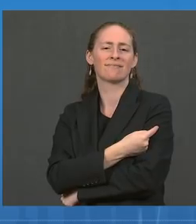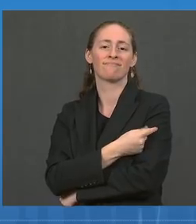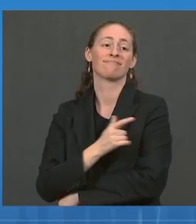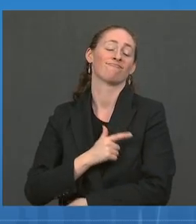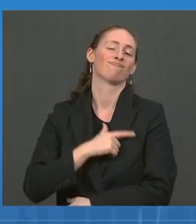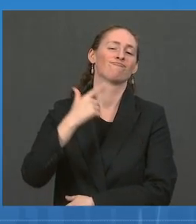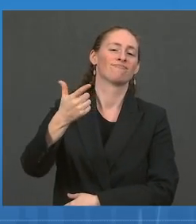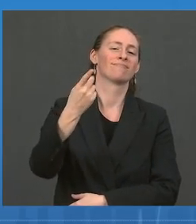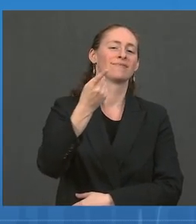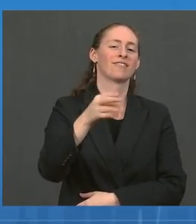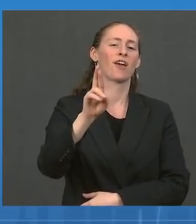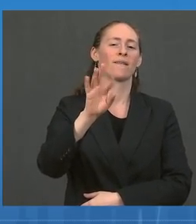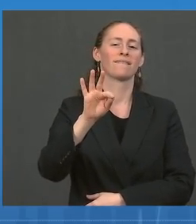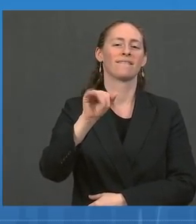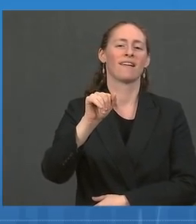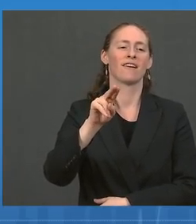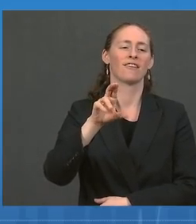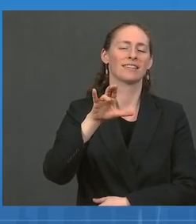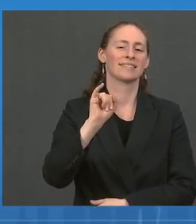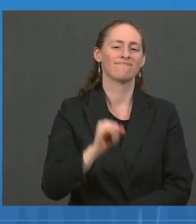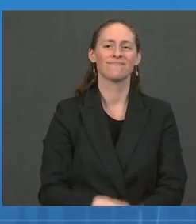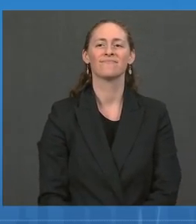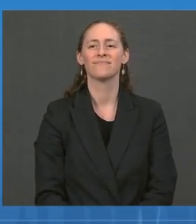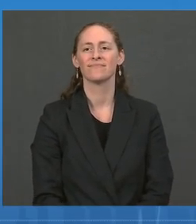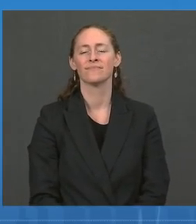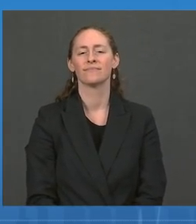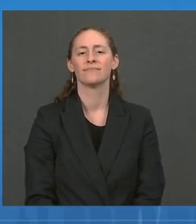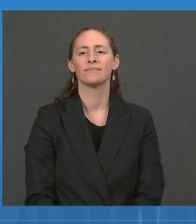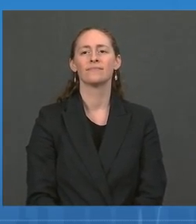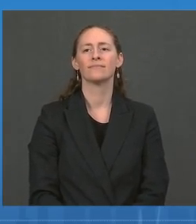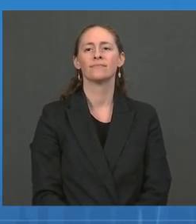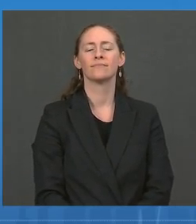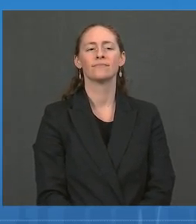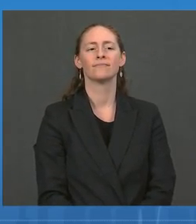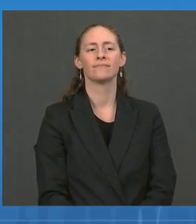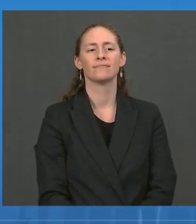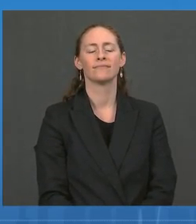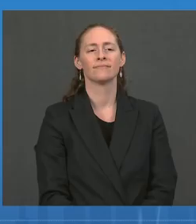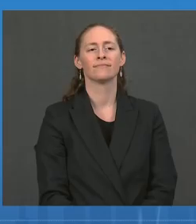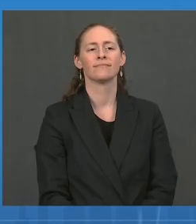Dr. Fauci: Thank you very much, Dr. Walensky. What I'd like to do over the next couple of minutes